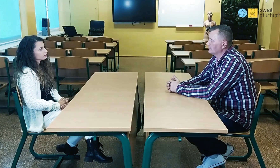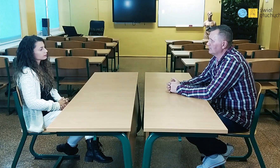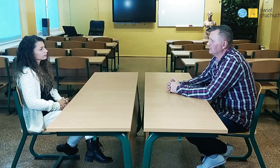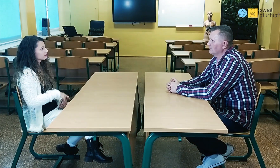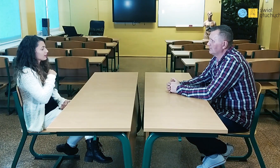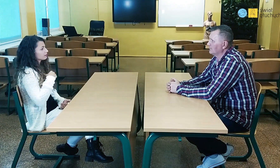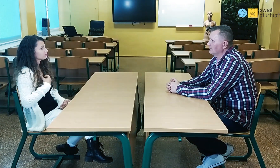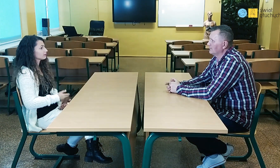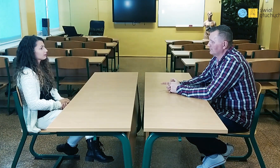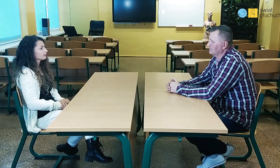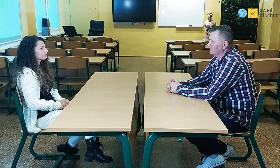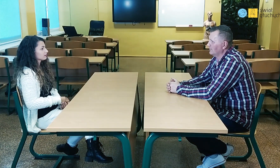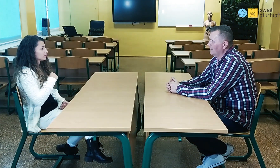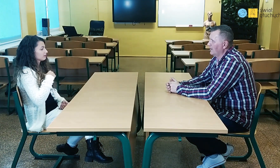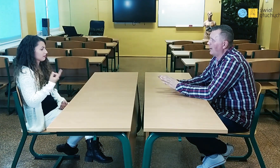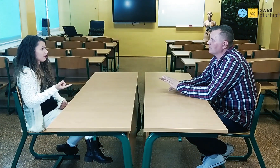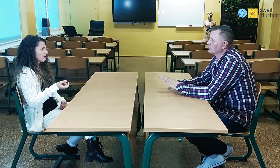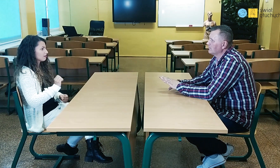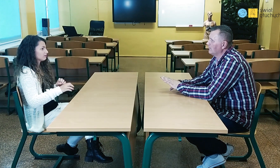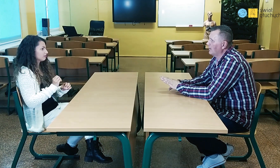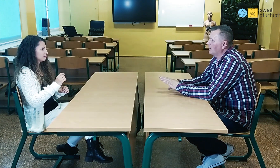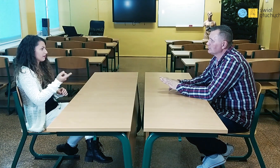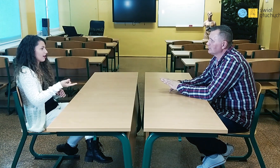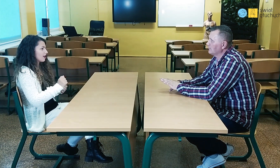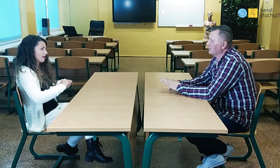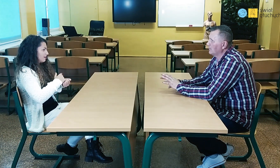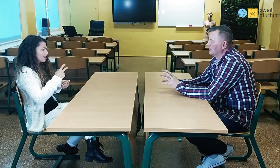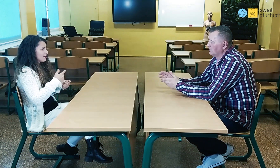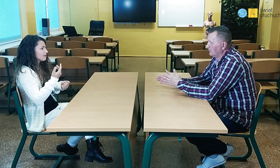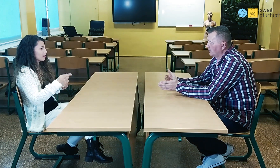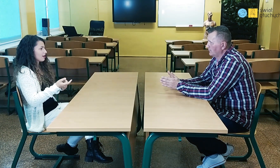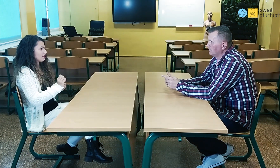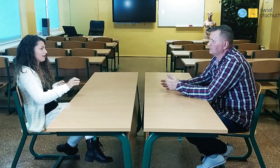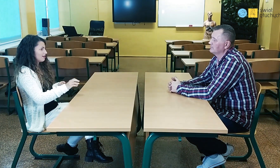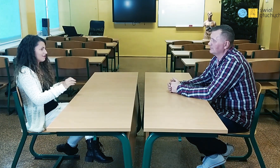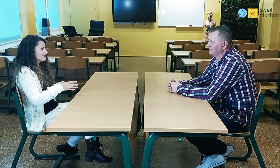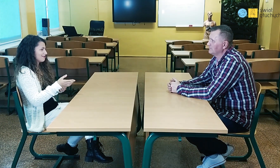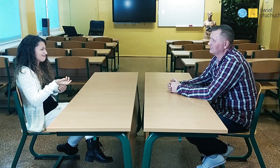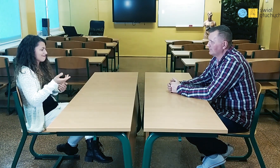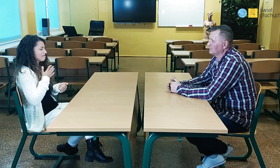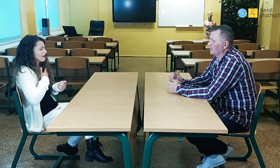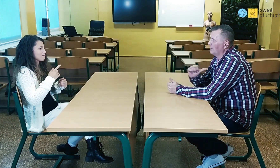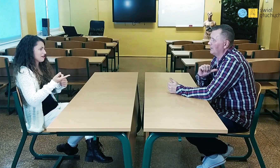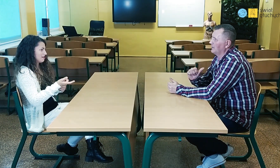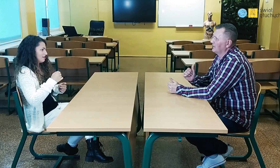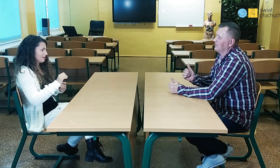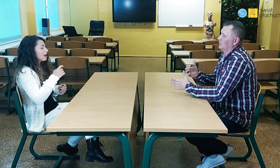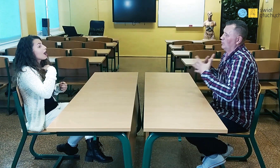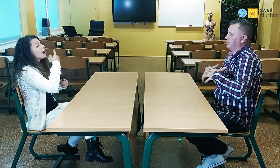We washed our own clothes in the washing machine.